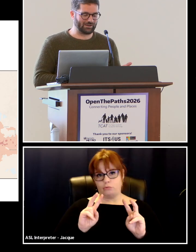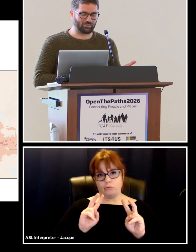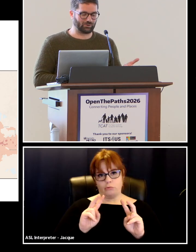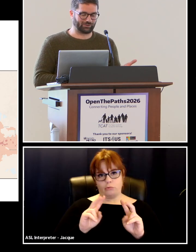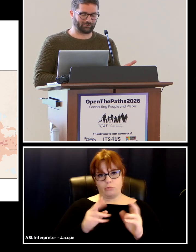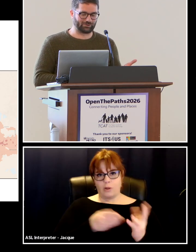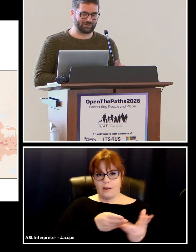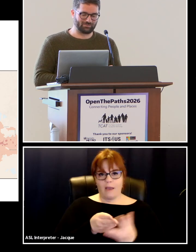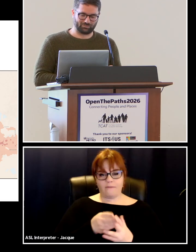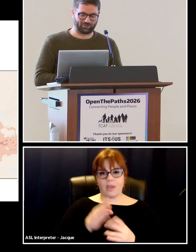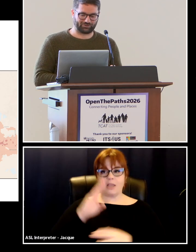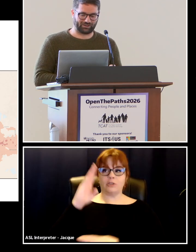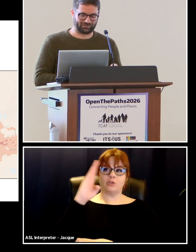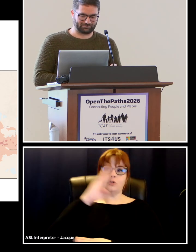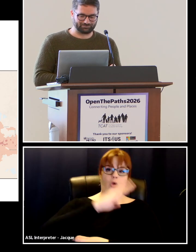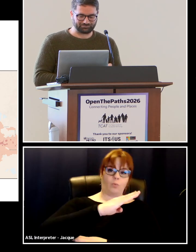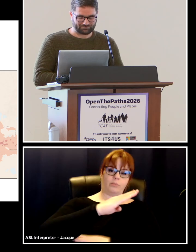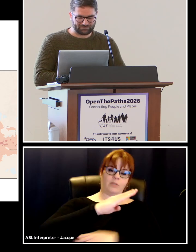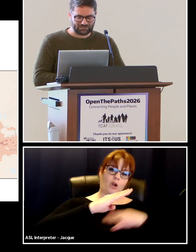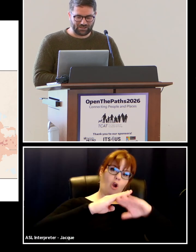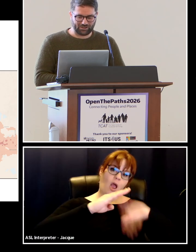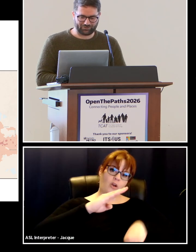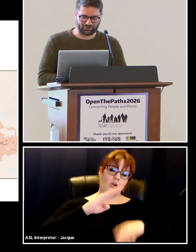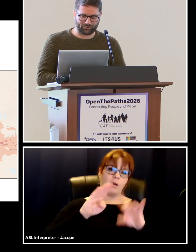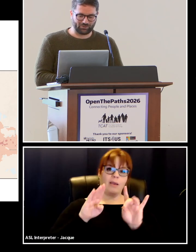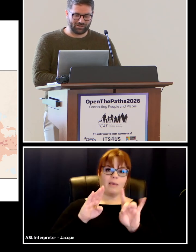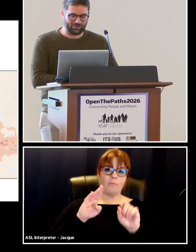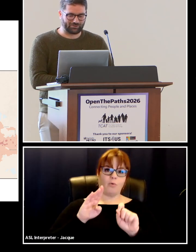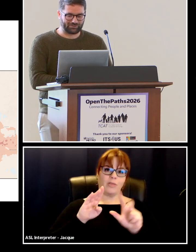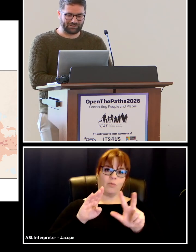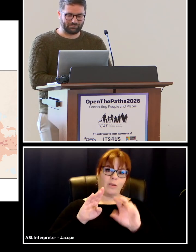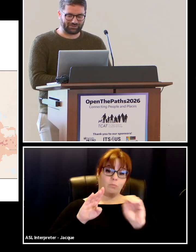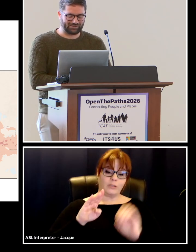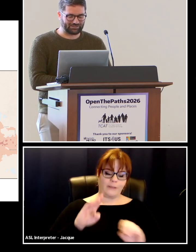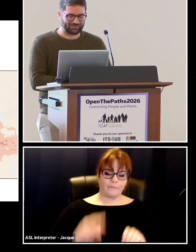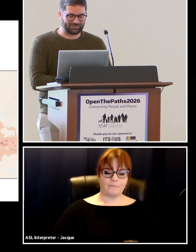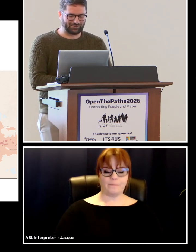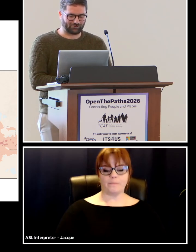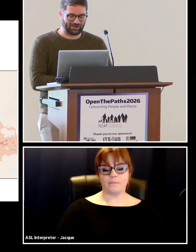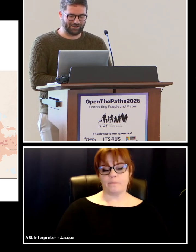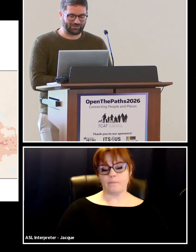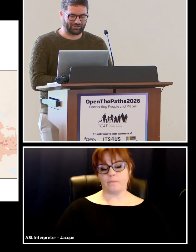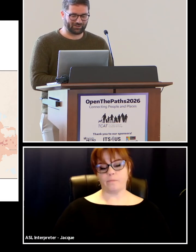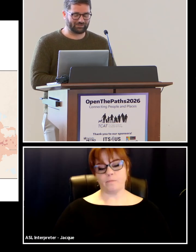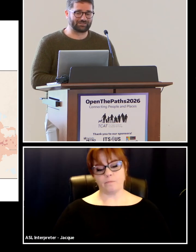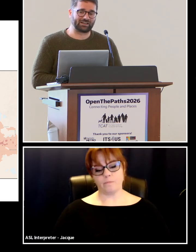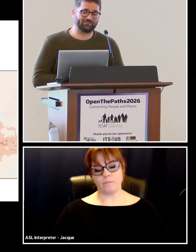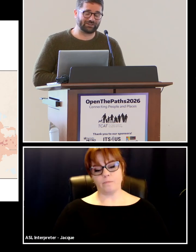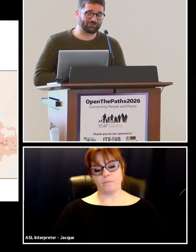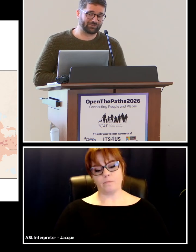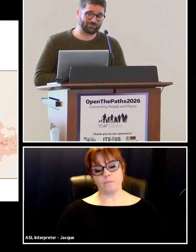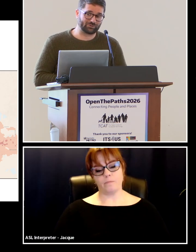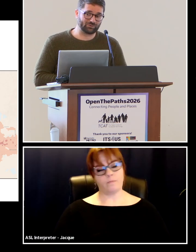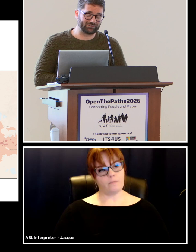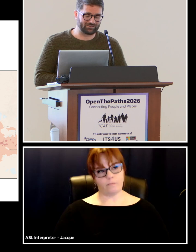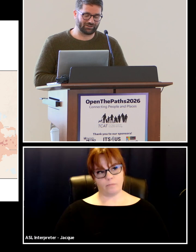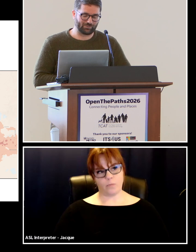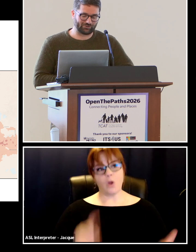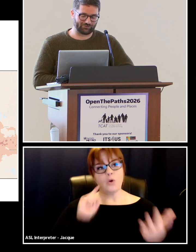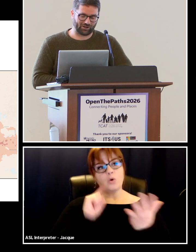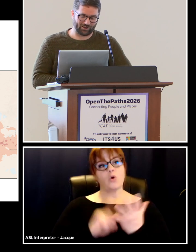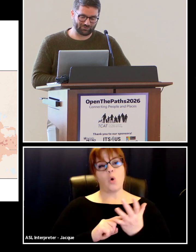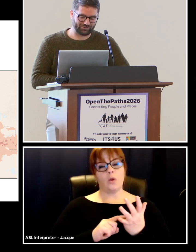8.3%. Uh, so you can see with the intensity of red the kind of difference between the number of jobs